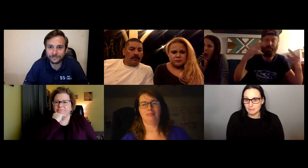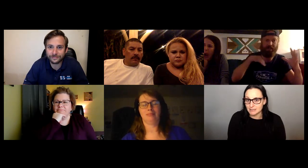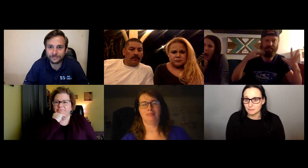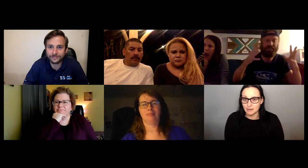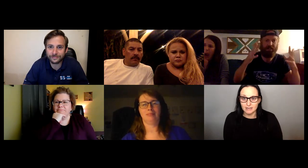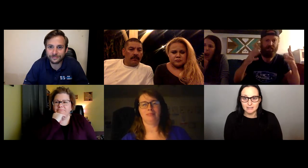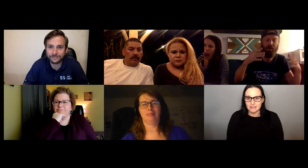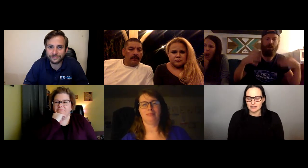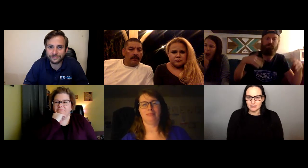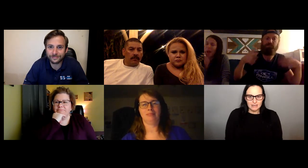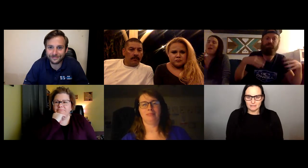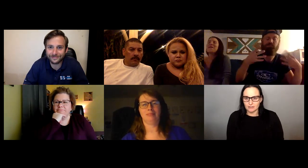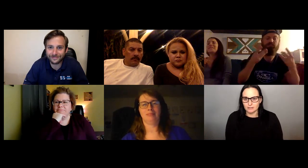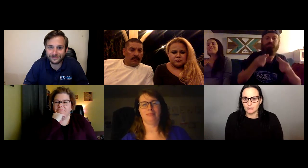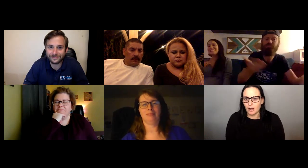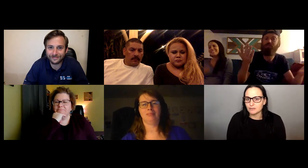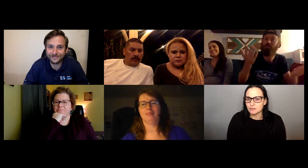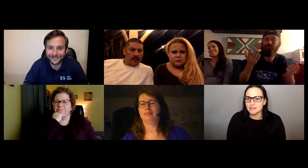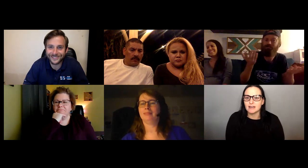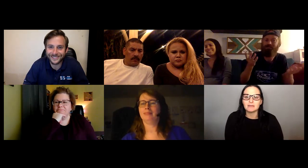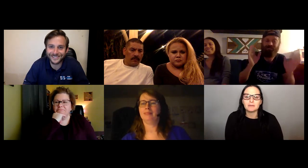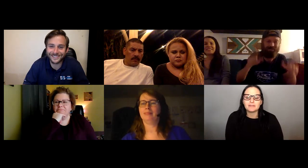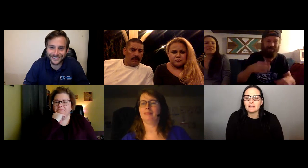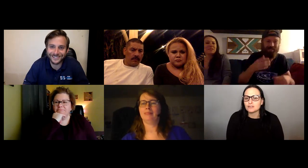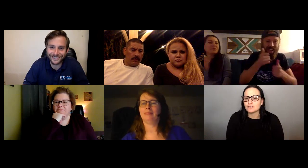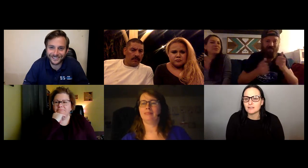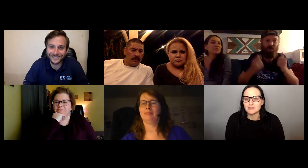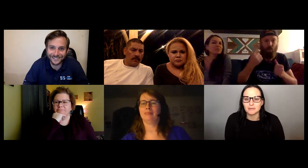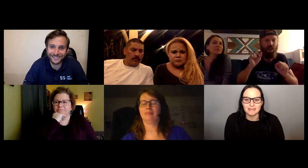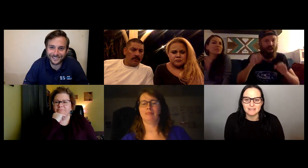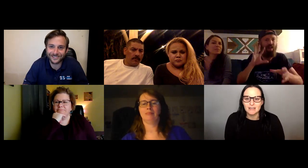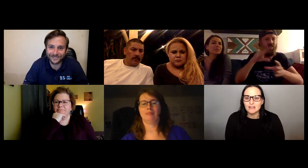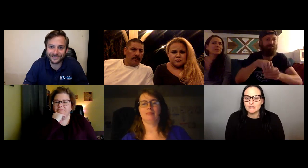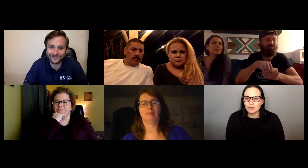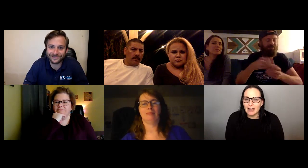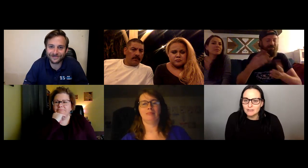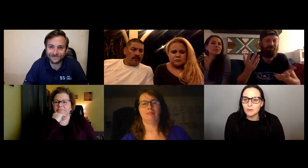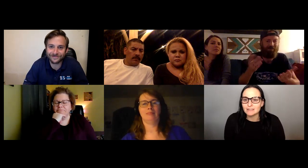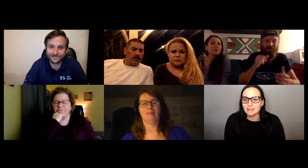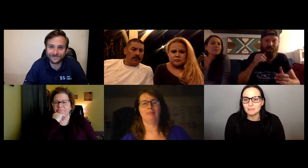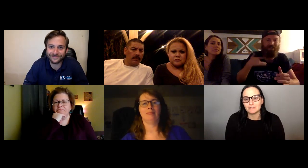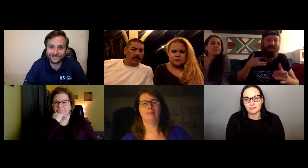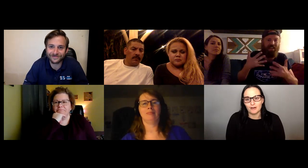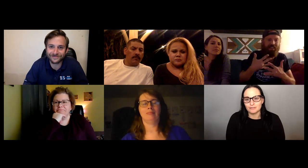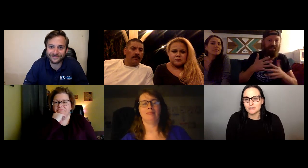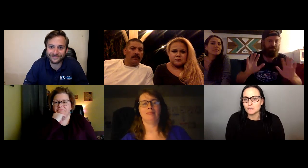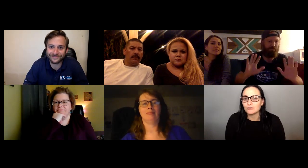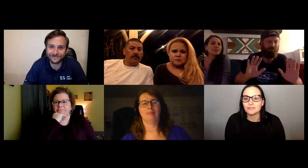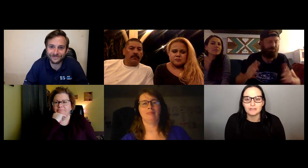deaf americans and i felt a little off with my signing but then it all just fell into place